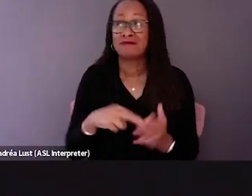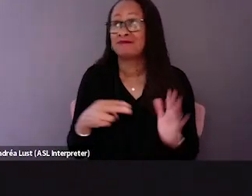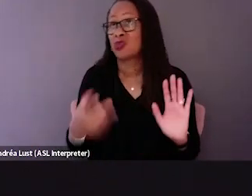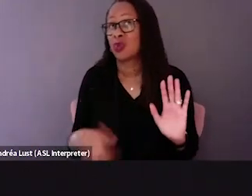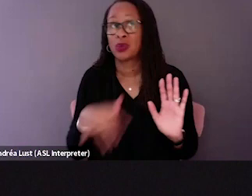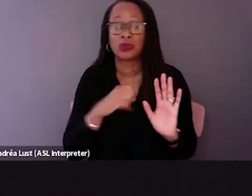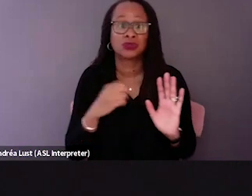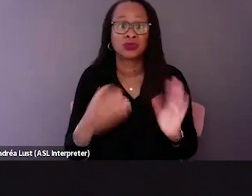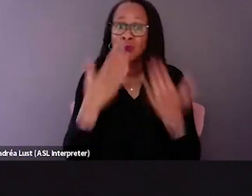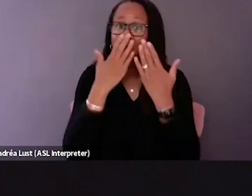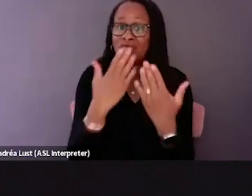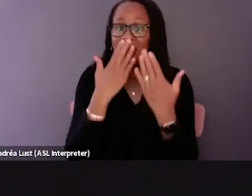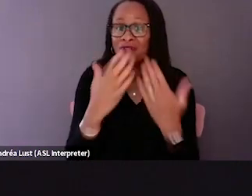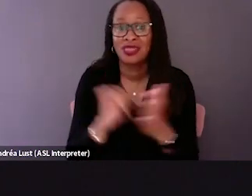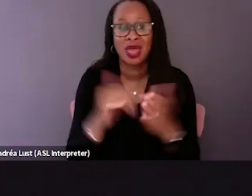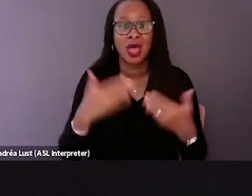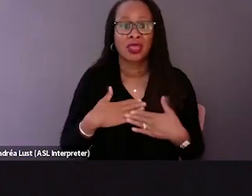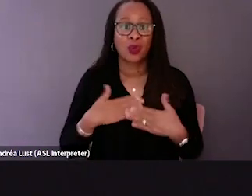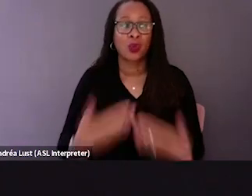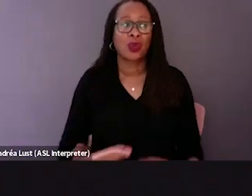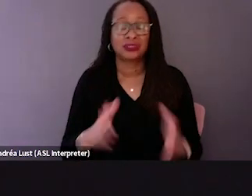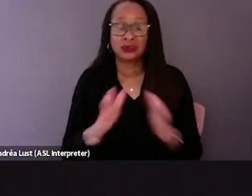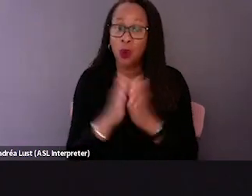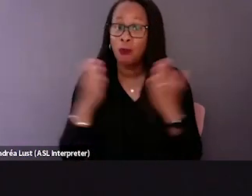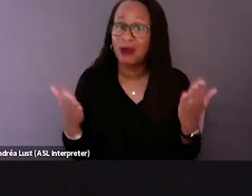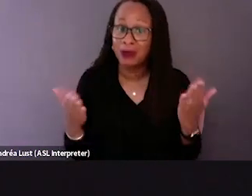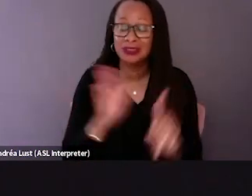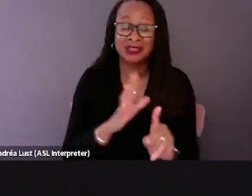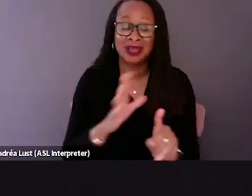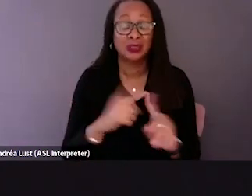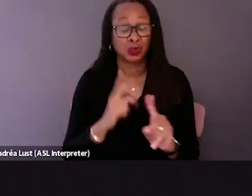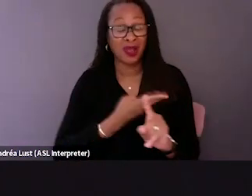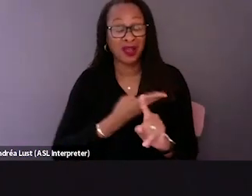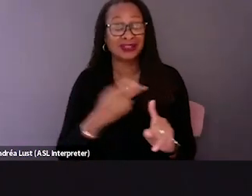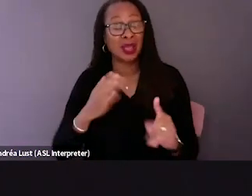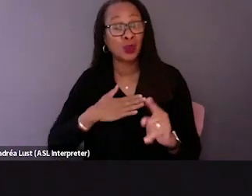that they were willing to open themselves up to us and willing to go back in time